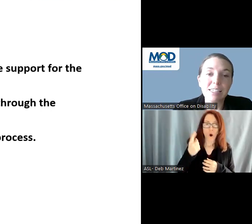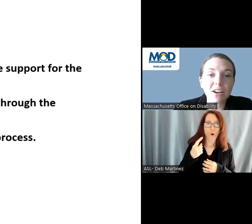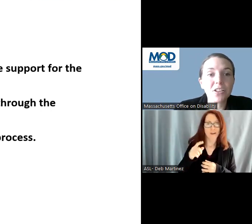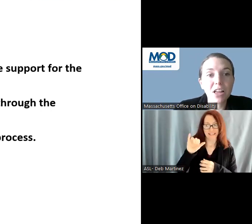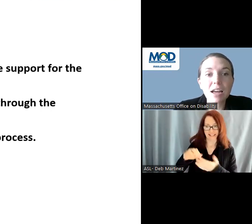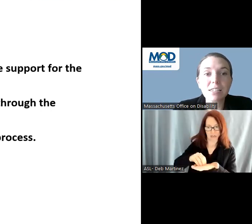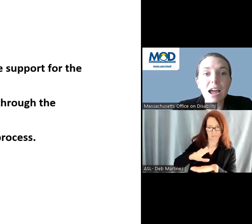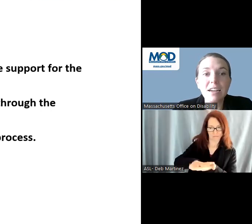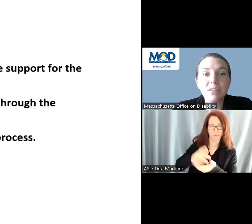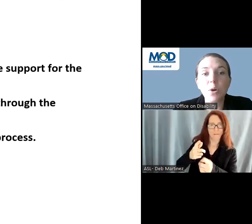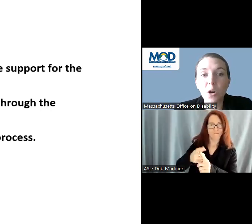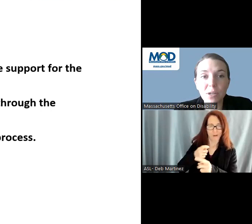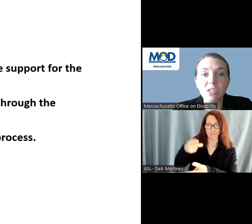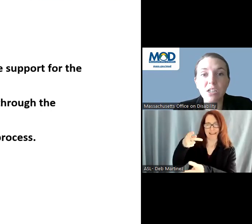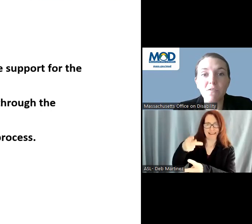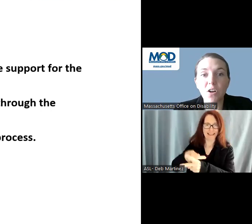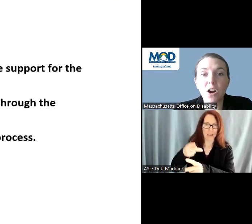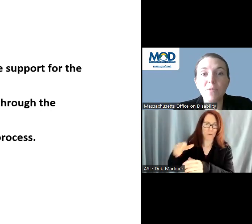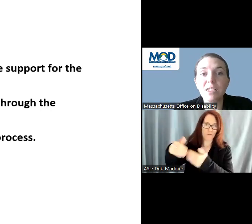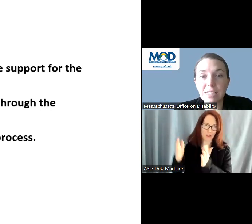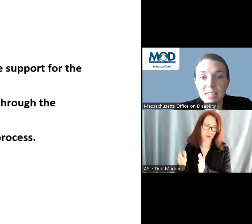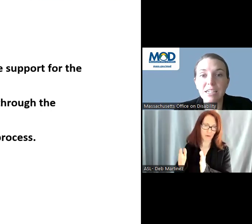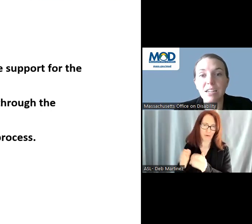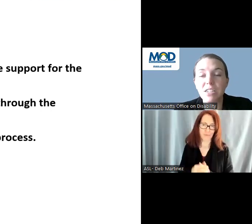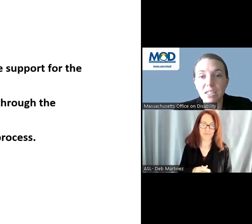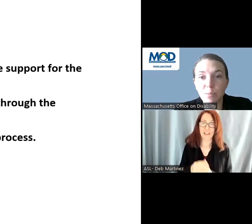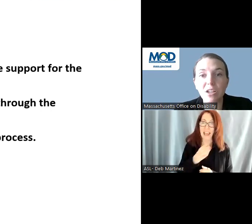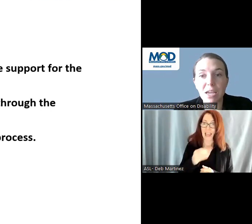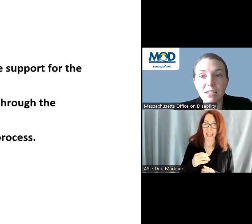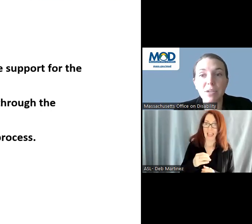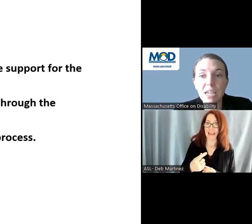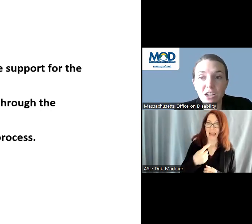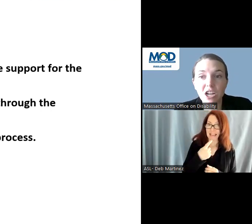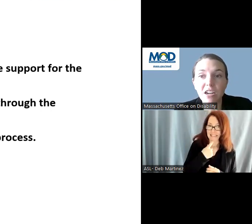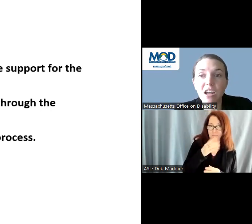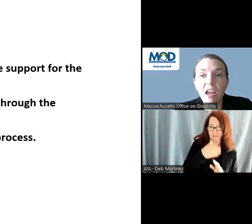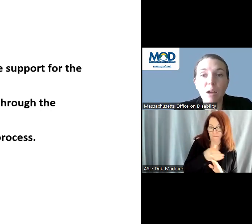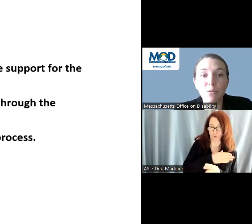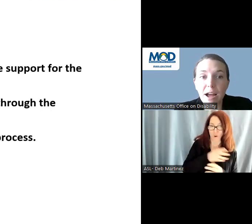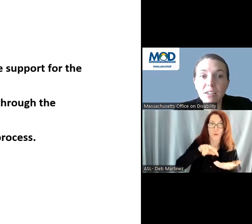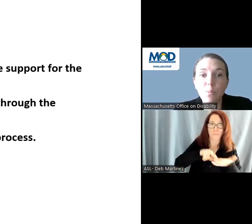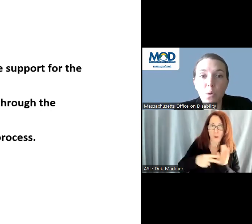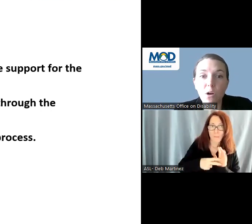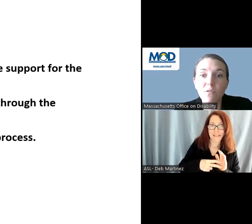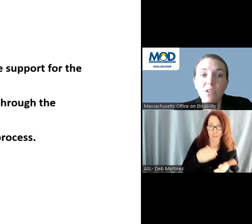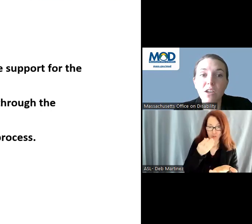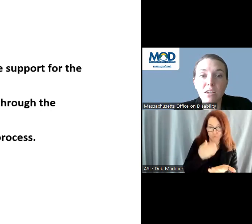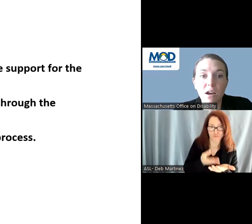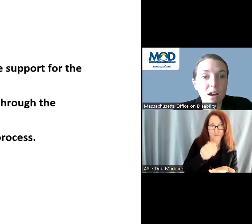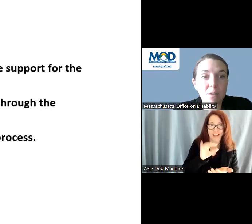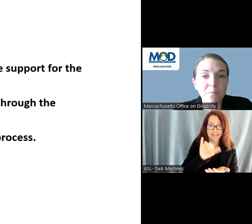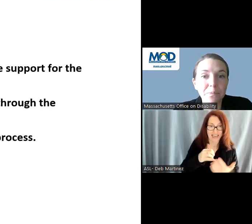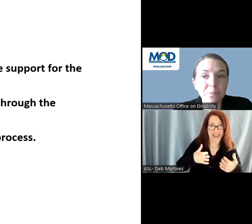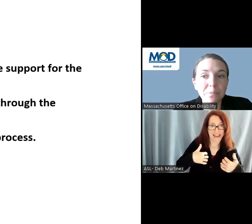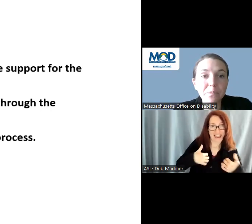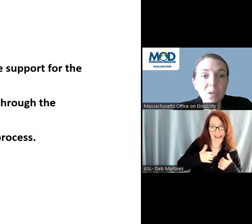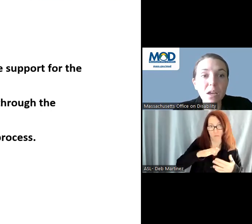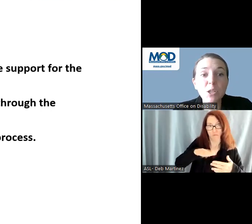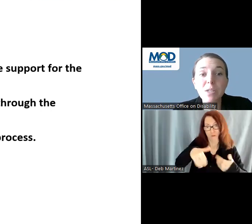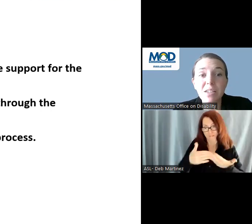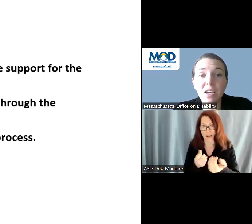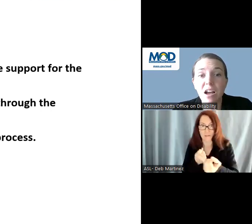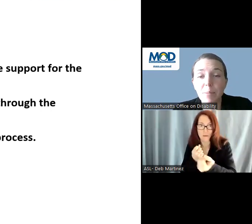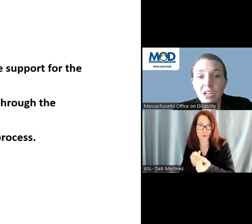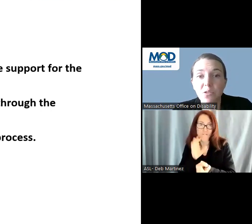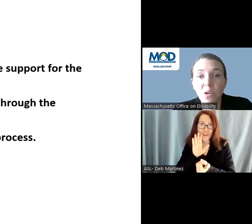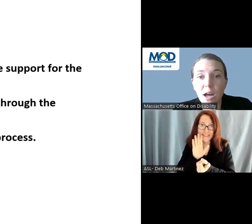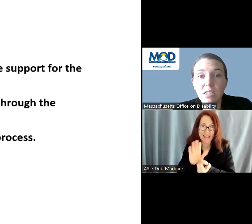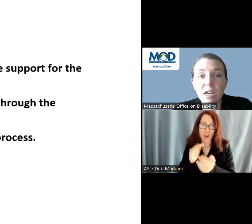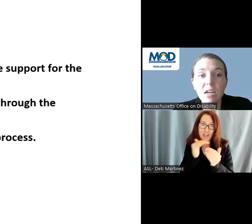slide purpose is to confirm the existence of the disability-based limitation and provide support